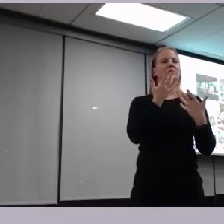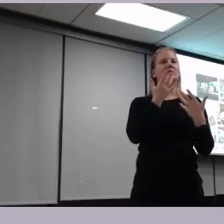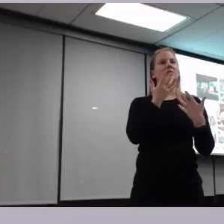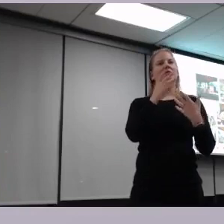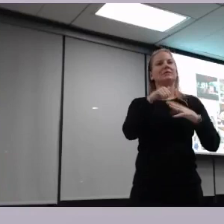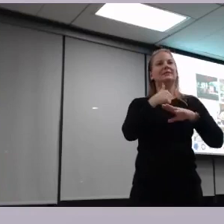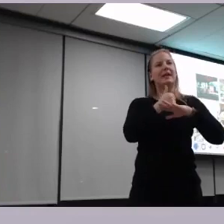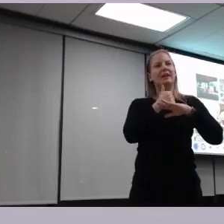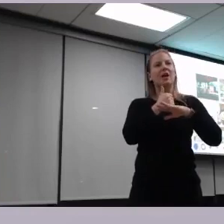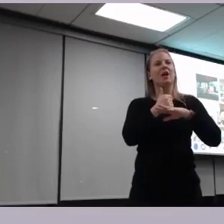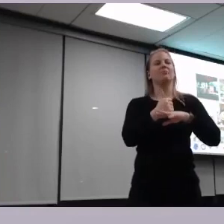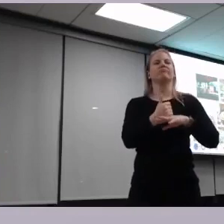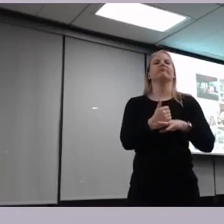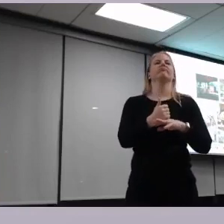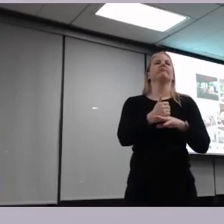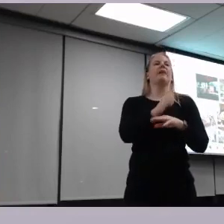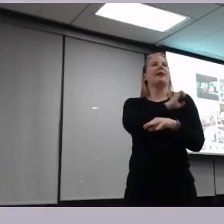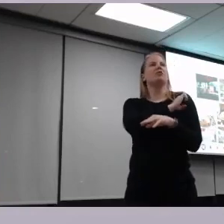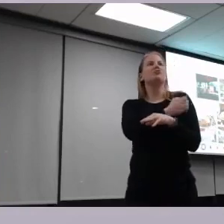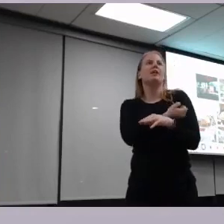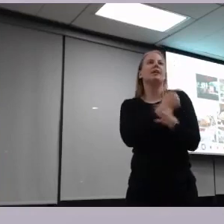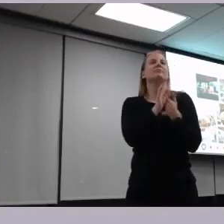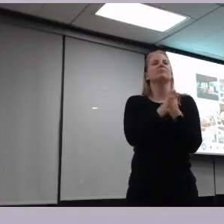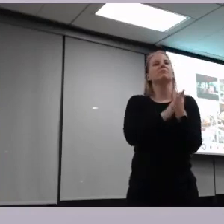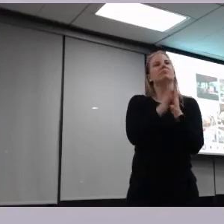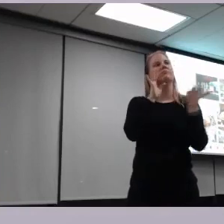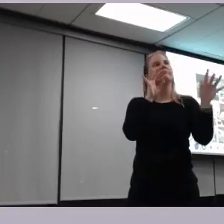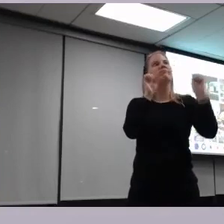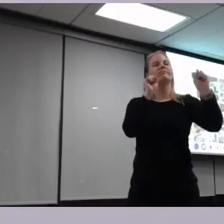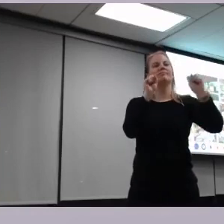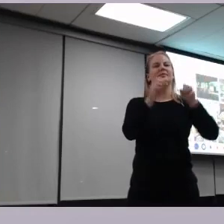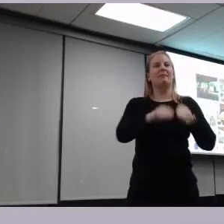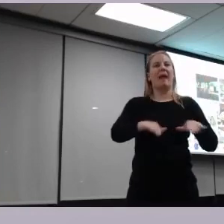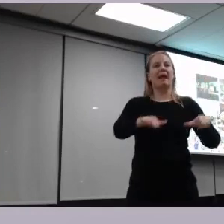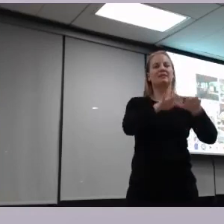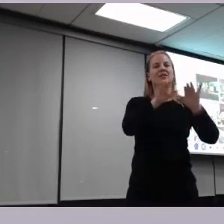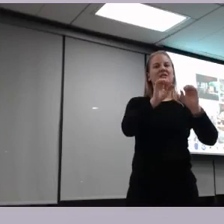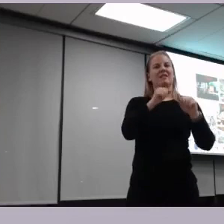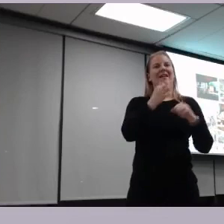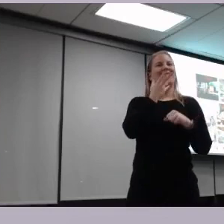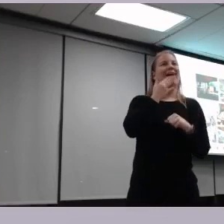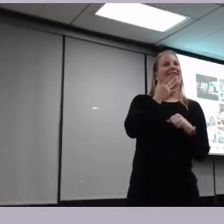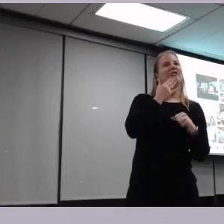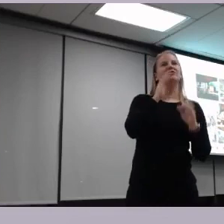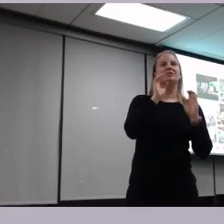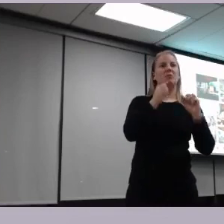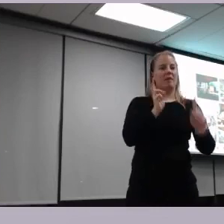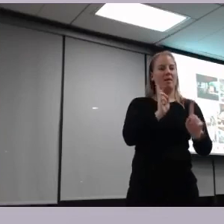Therefore, your colors and patterns not only can be applied to the to the to the ground, they can be also applied